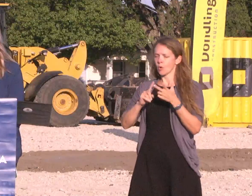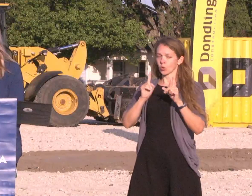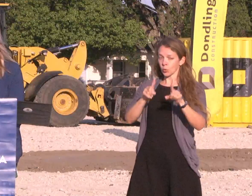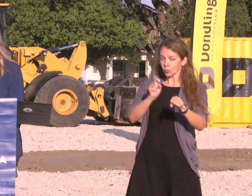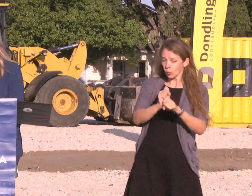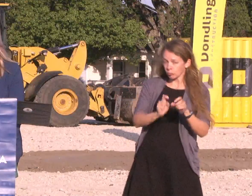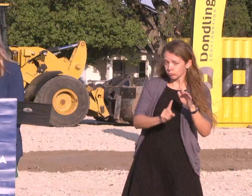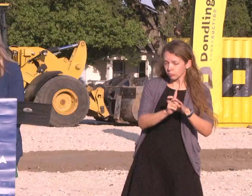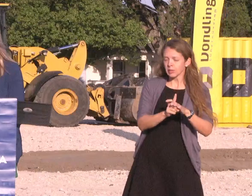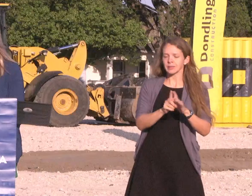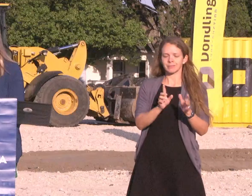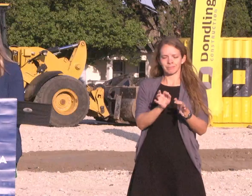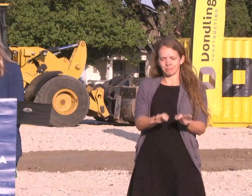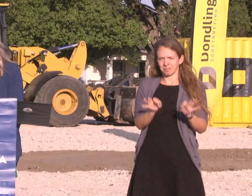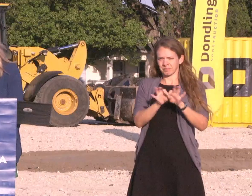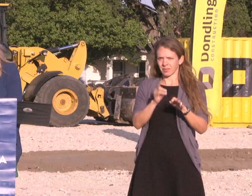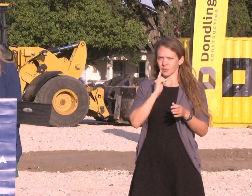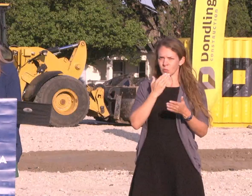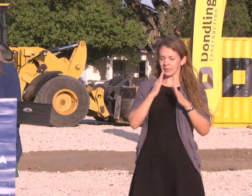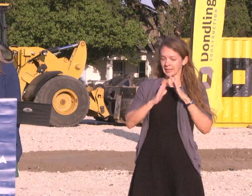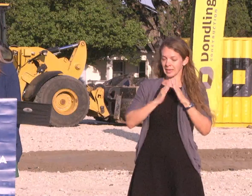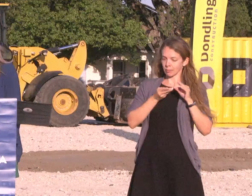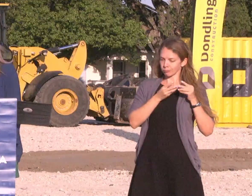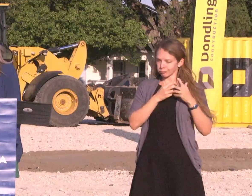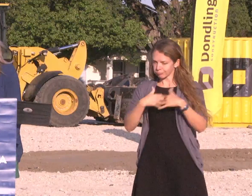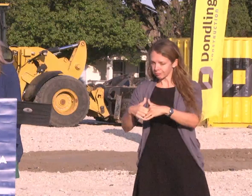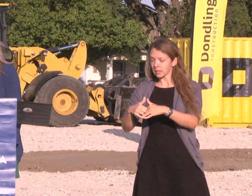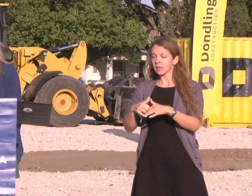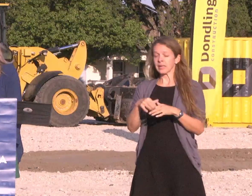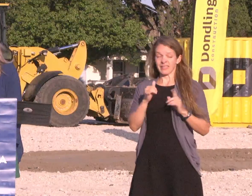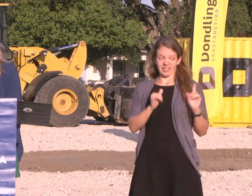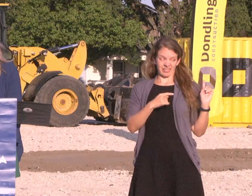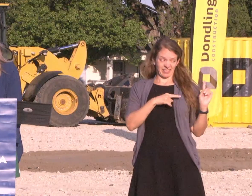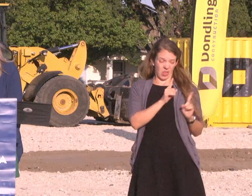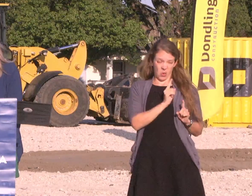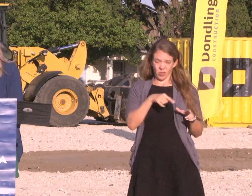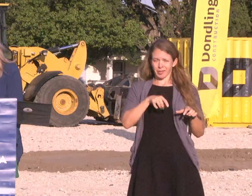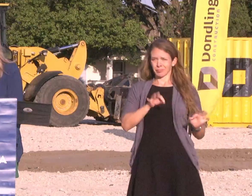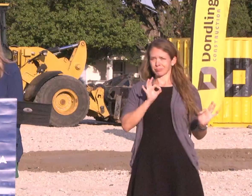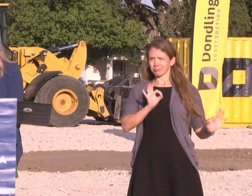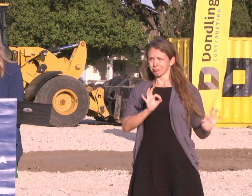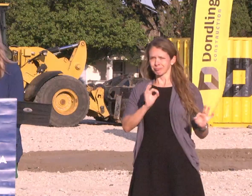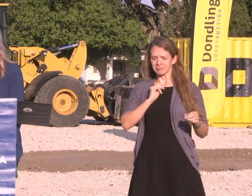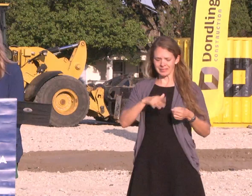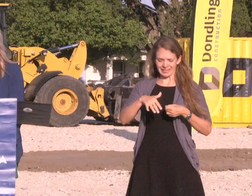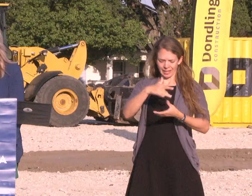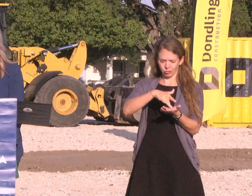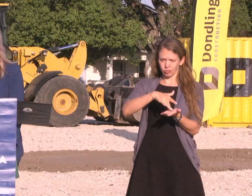well-run city this location for the Hub is ideal it will sit in a centralized location for easy